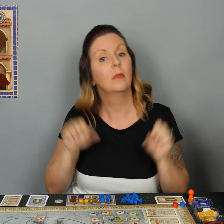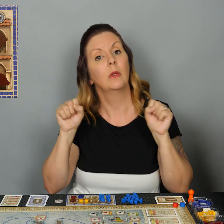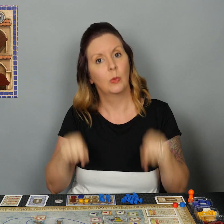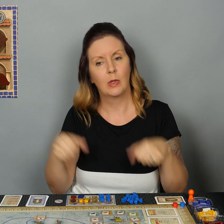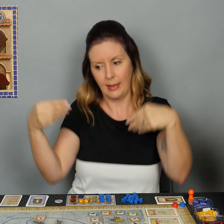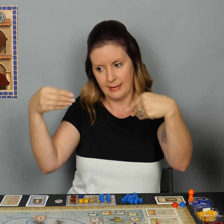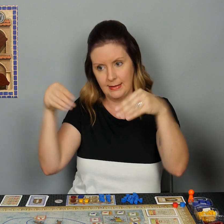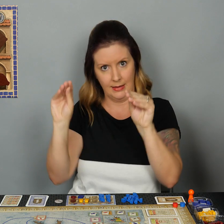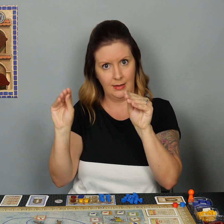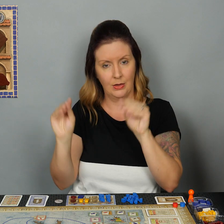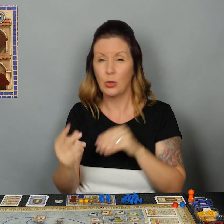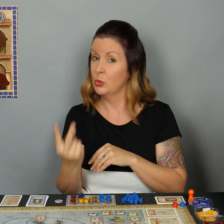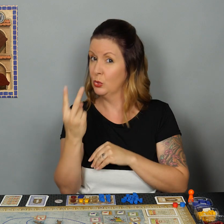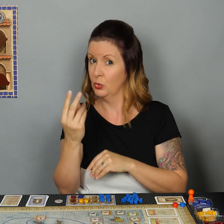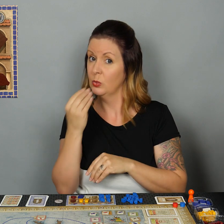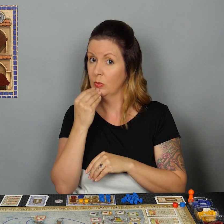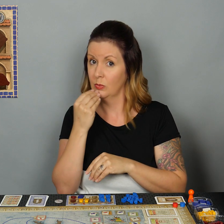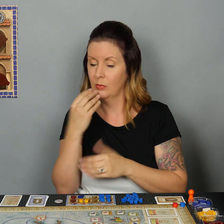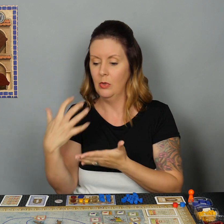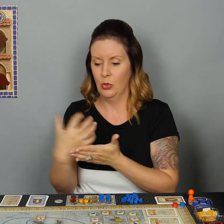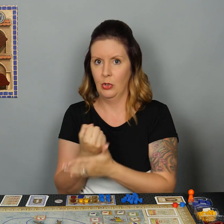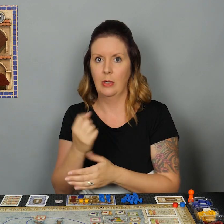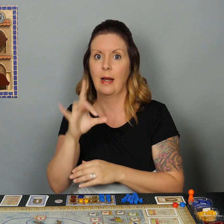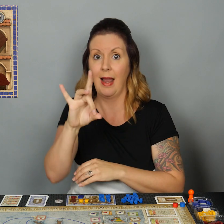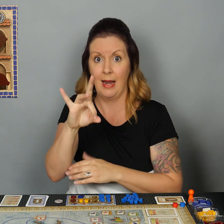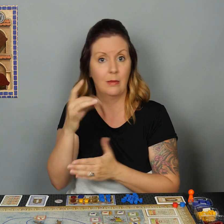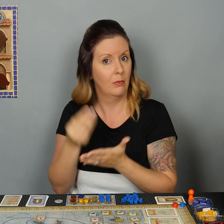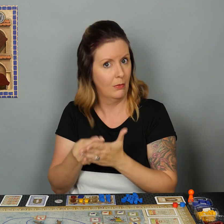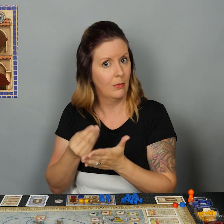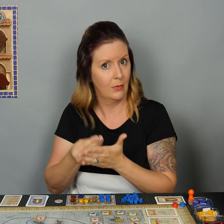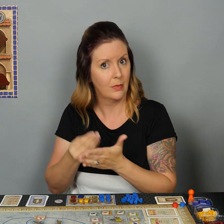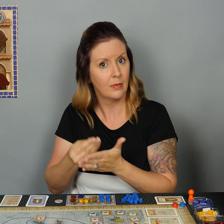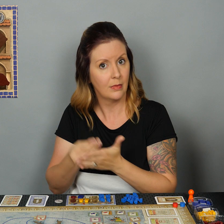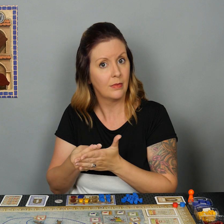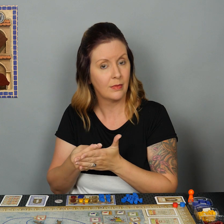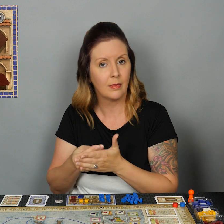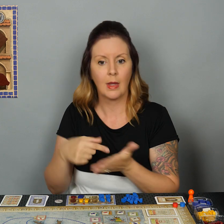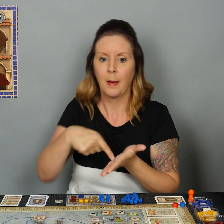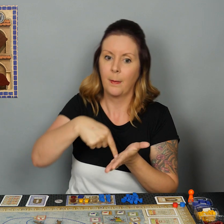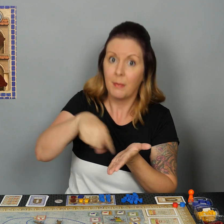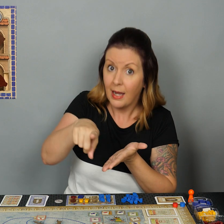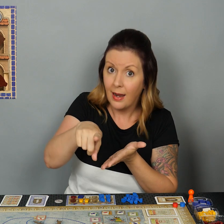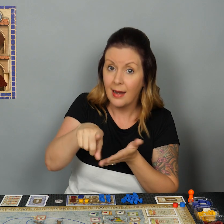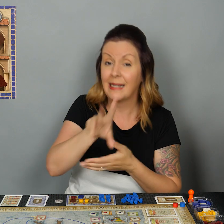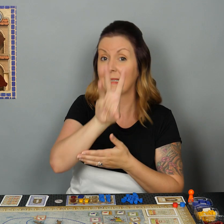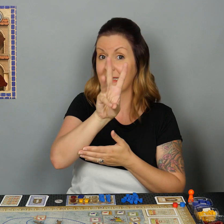For example, you can sell 2 food and get 8 money.